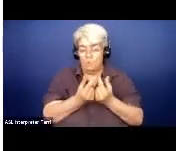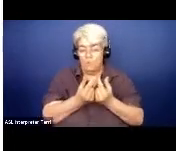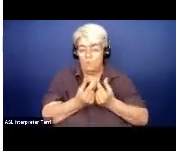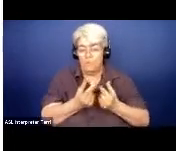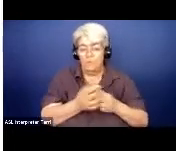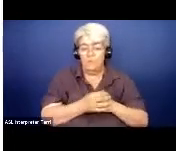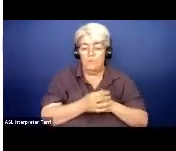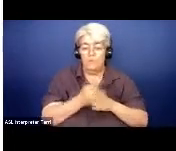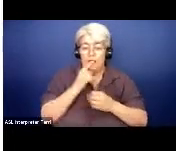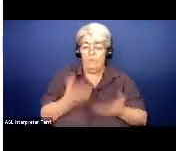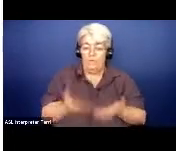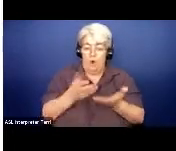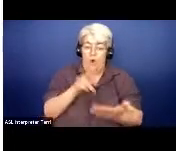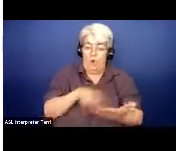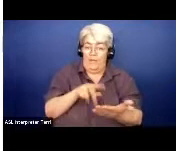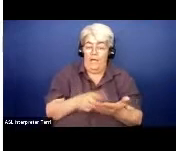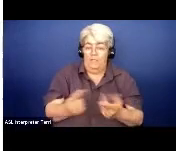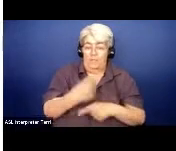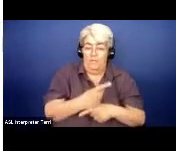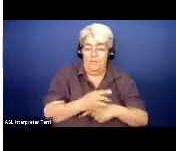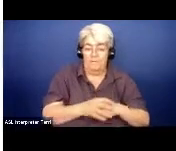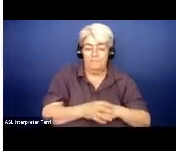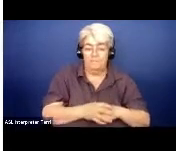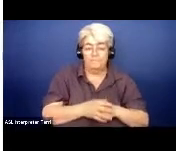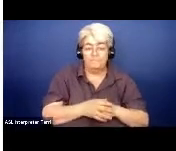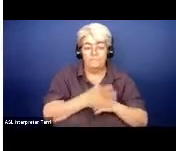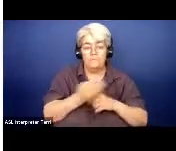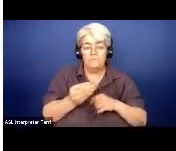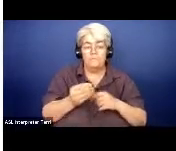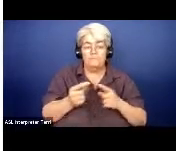embellished on was the criminal justice